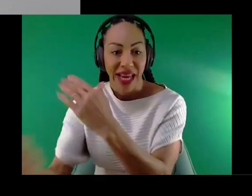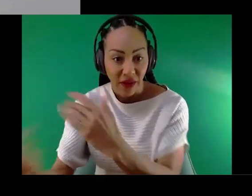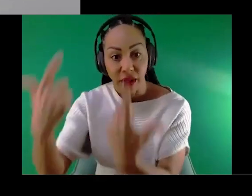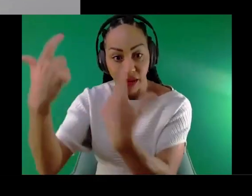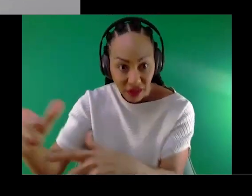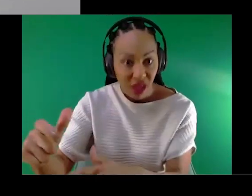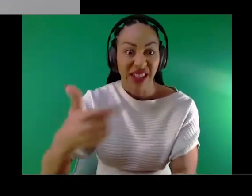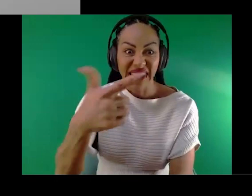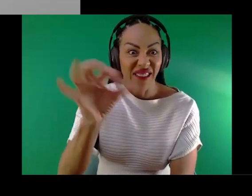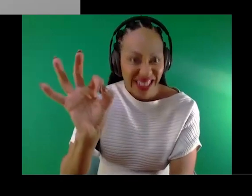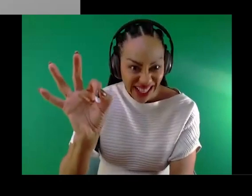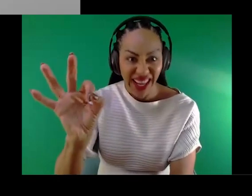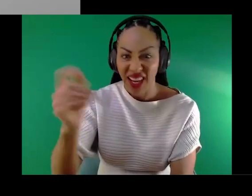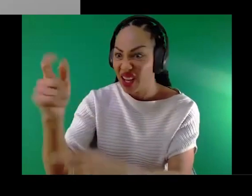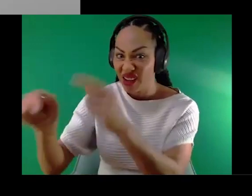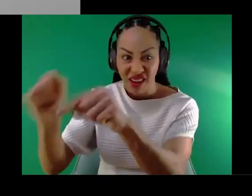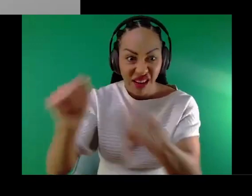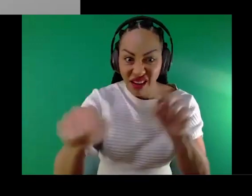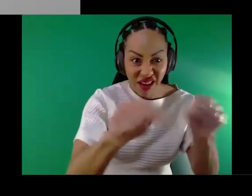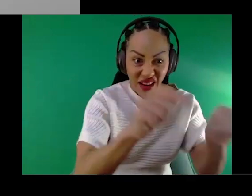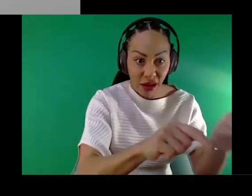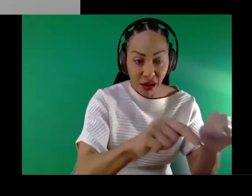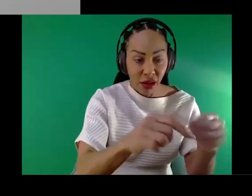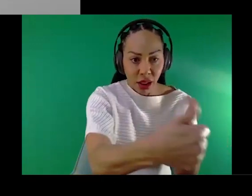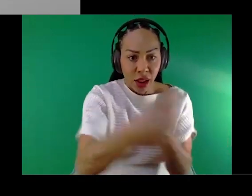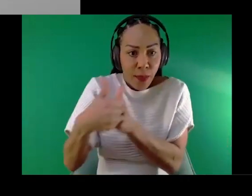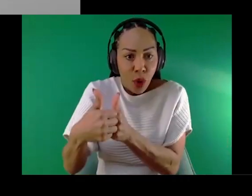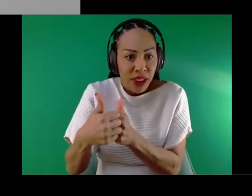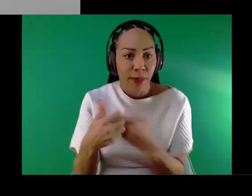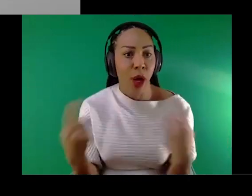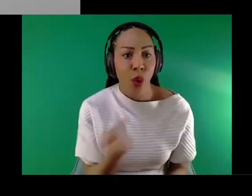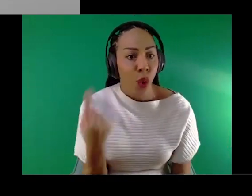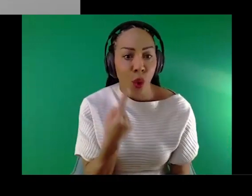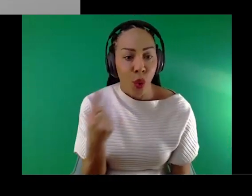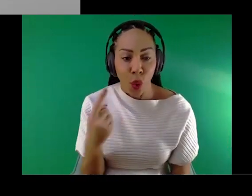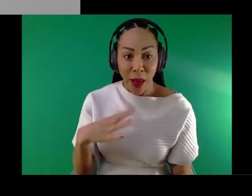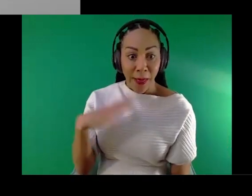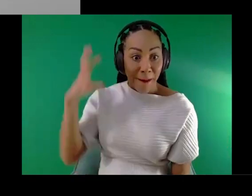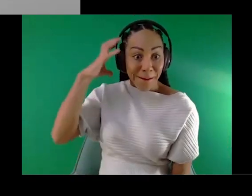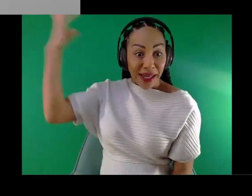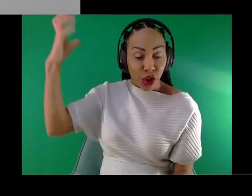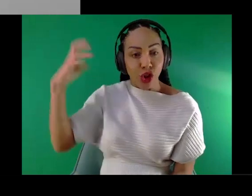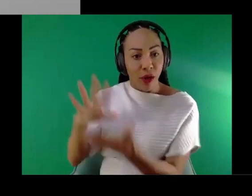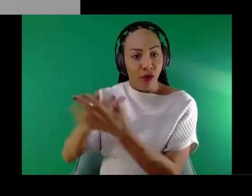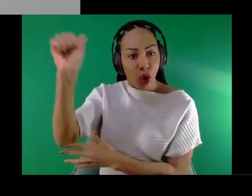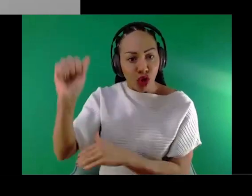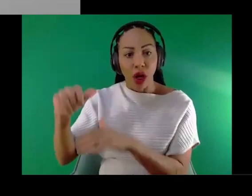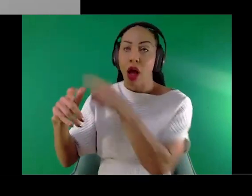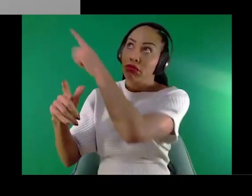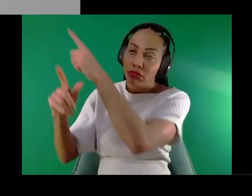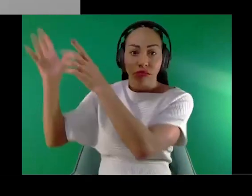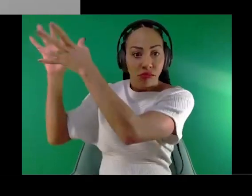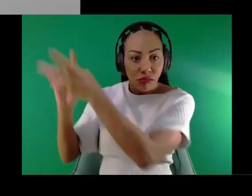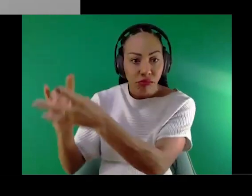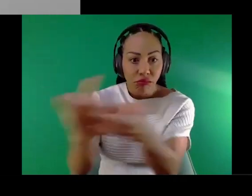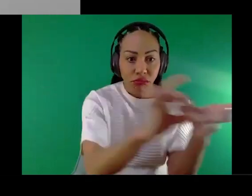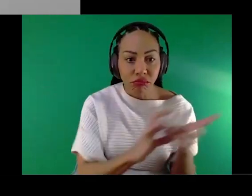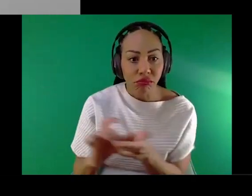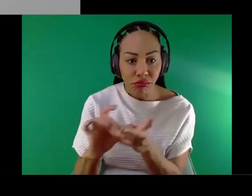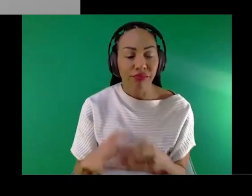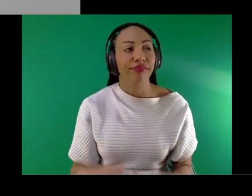in Italy supported by the ministry of culture and the regions or autonomous provinces when looking